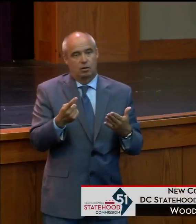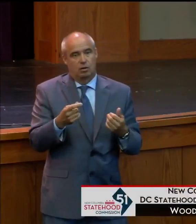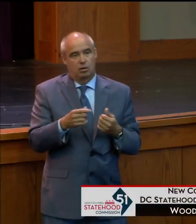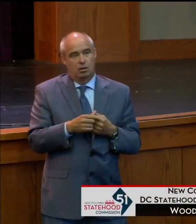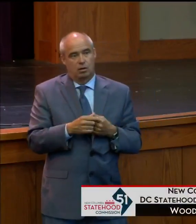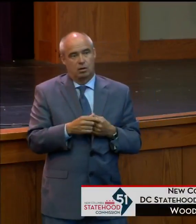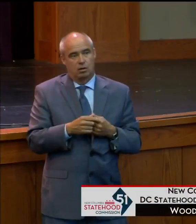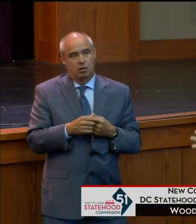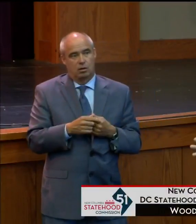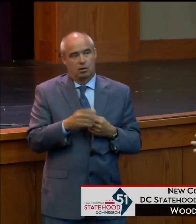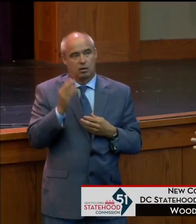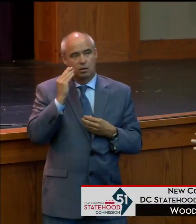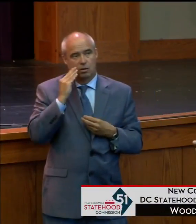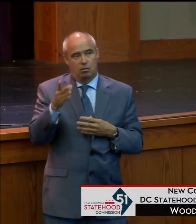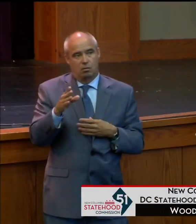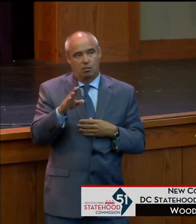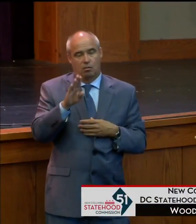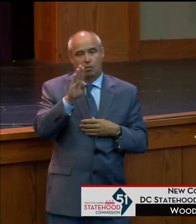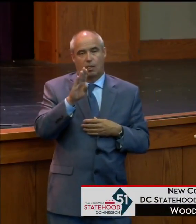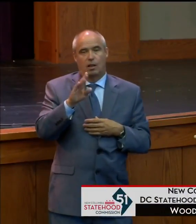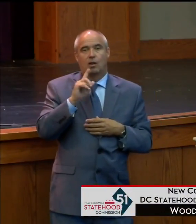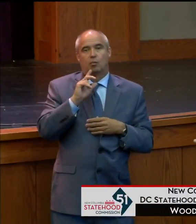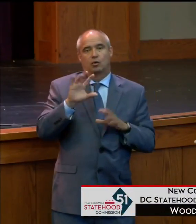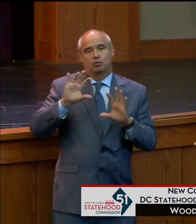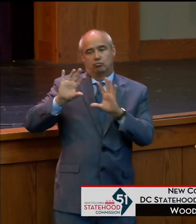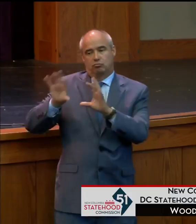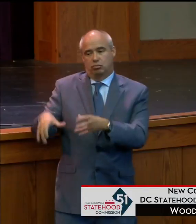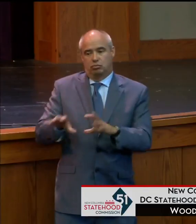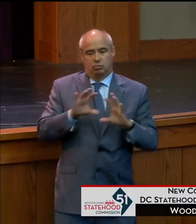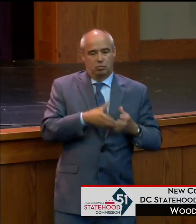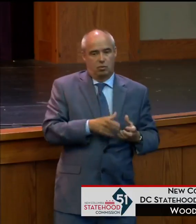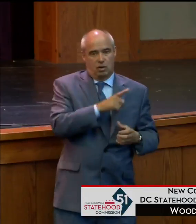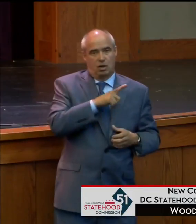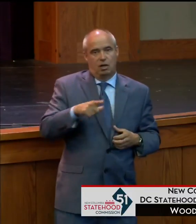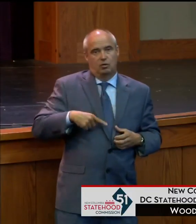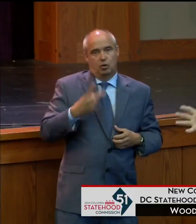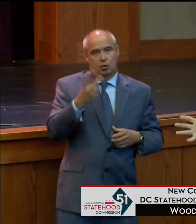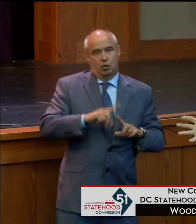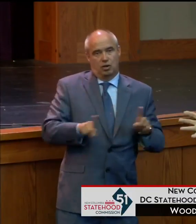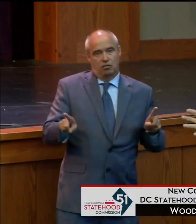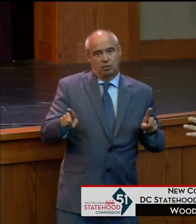PITCH FOR THE BICAMERAL LEGISLATURE WITH SAY FOUR